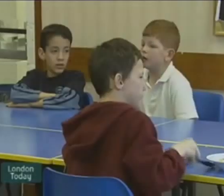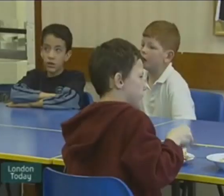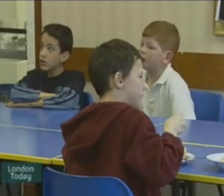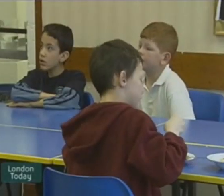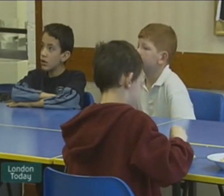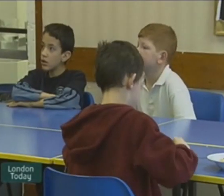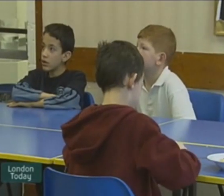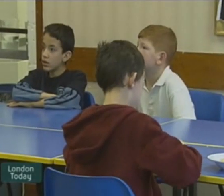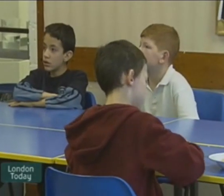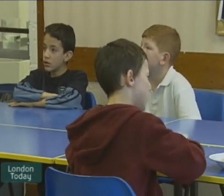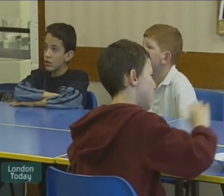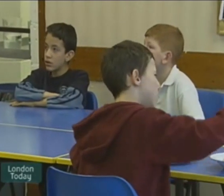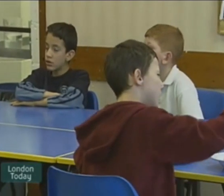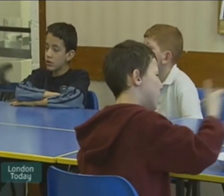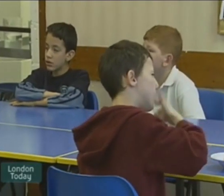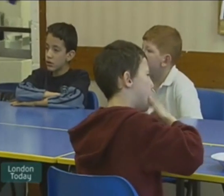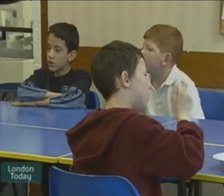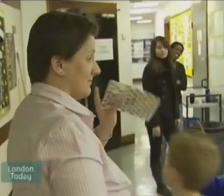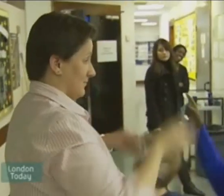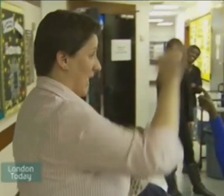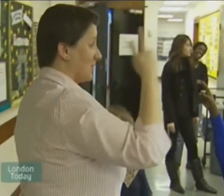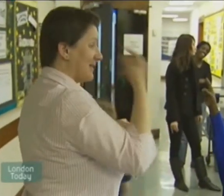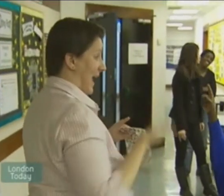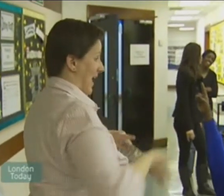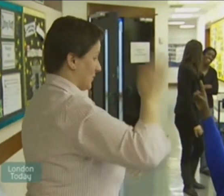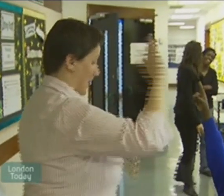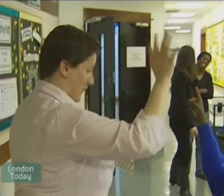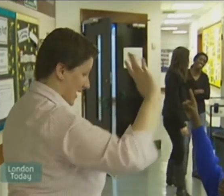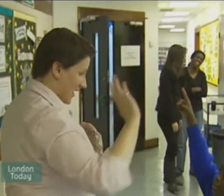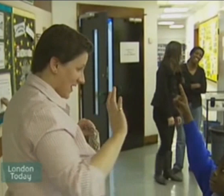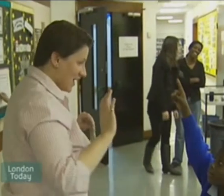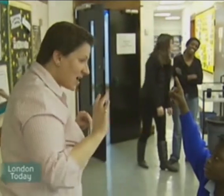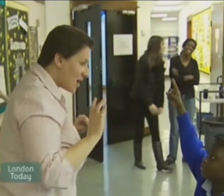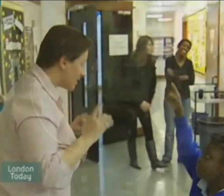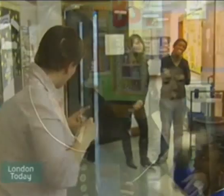Where its going to and whats its education on offer will be is something that worries parents